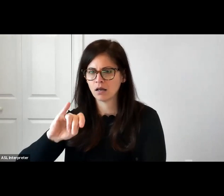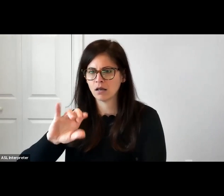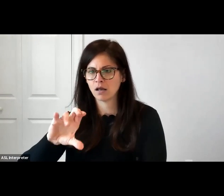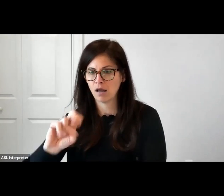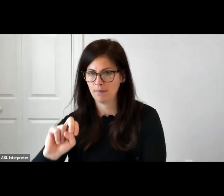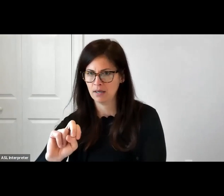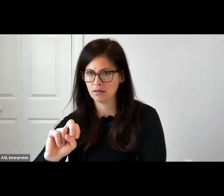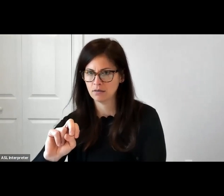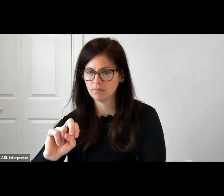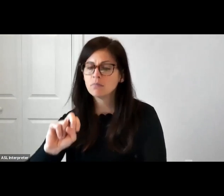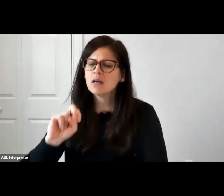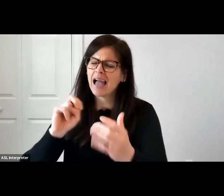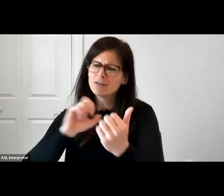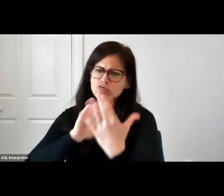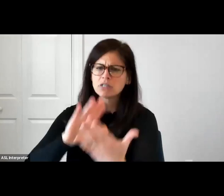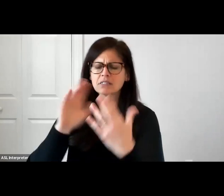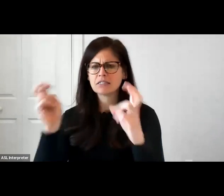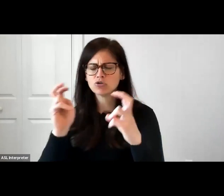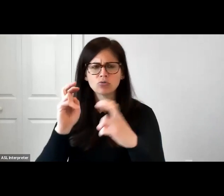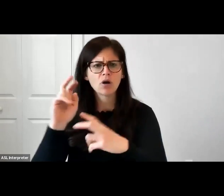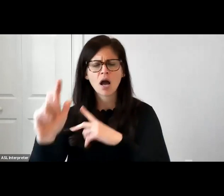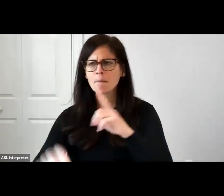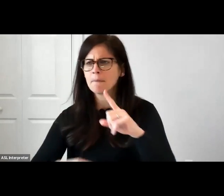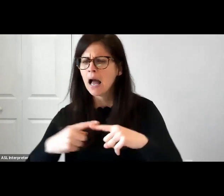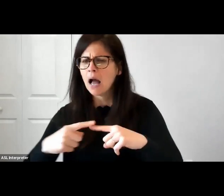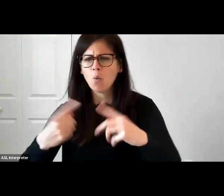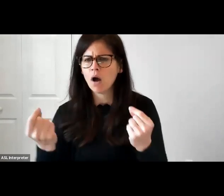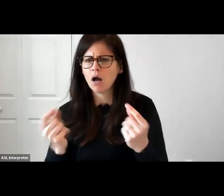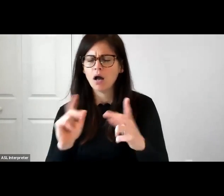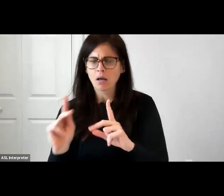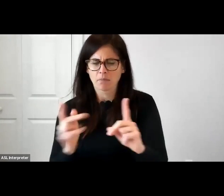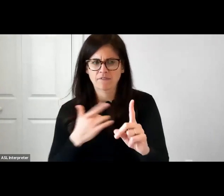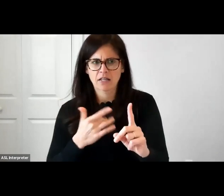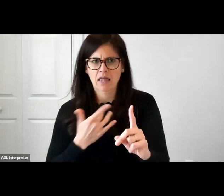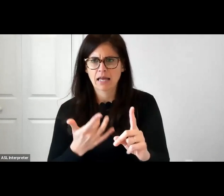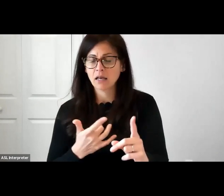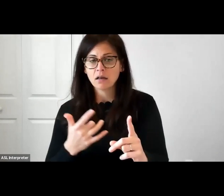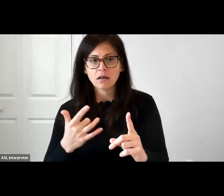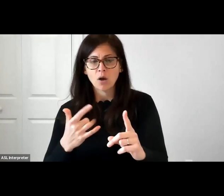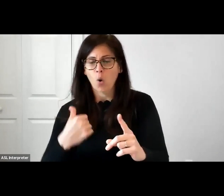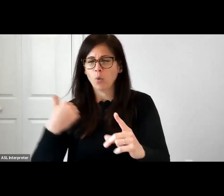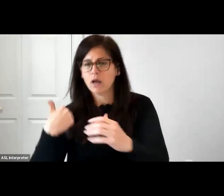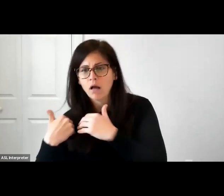like, you know, the world is on our shoulders, but nobody's there for us, until you realize